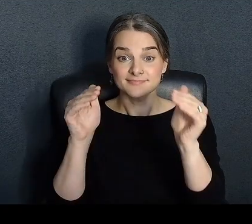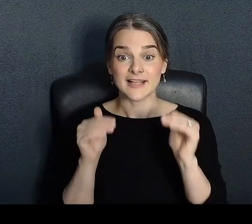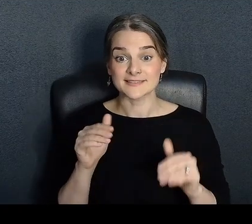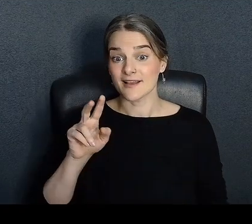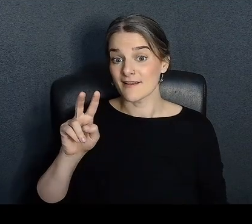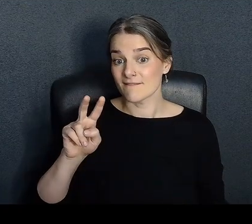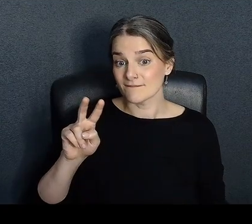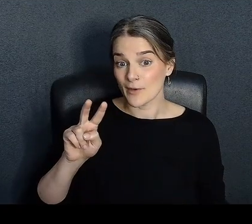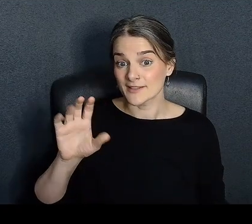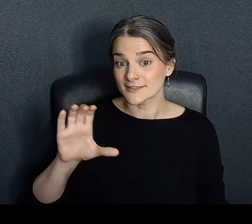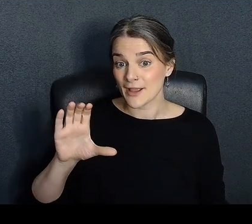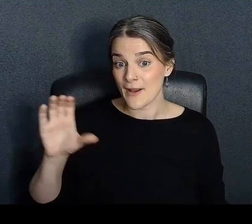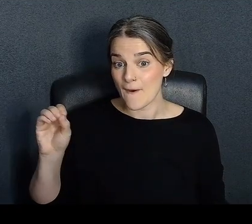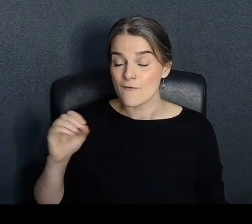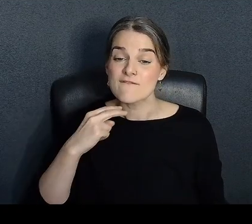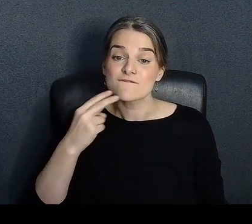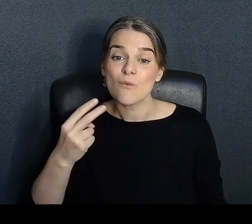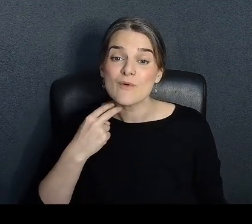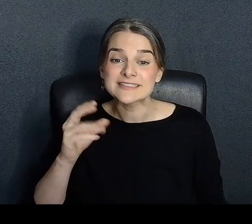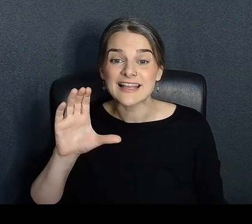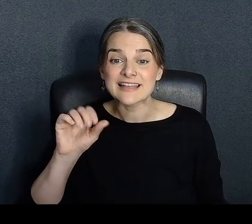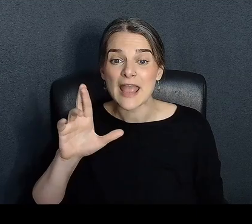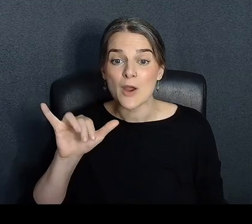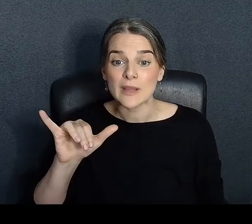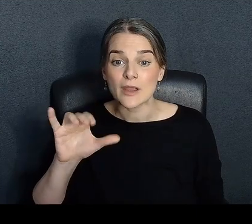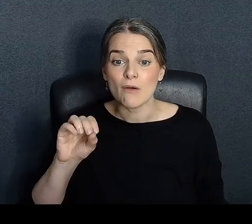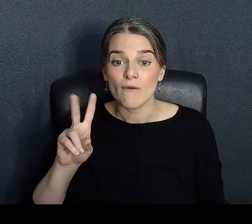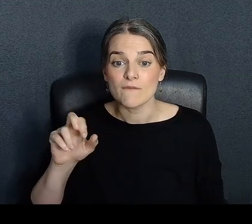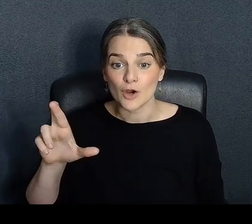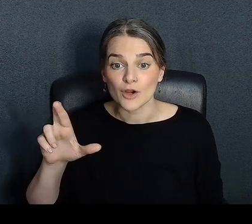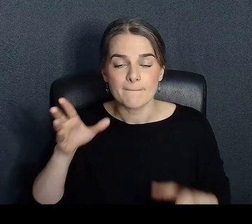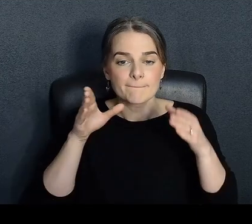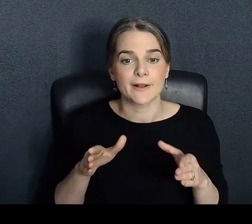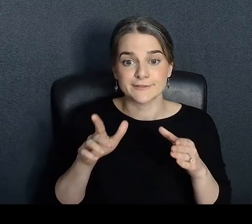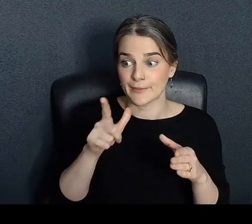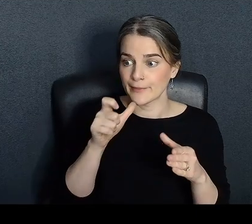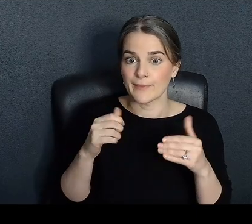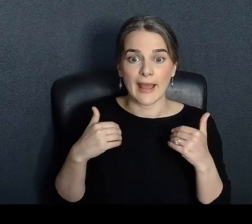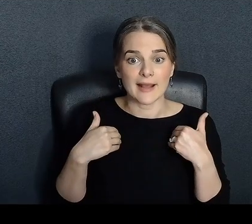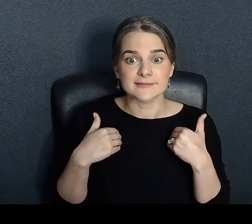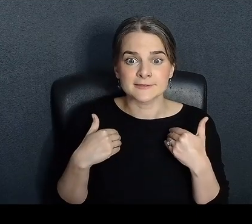It allows someone who has a hearing disability to speak directly and receive text